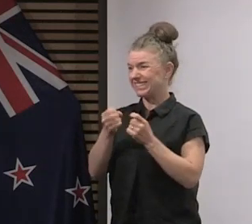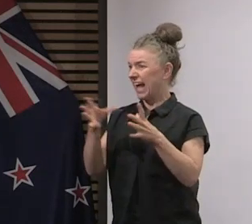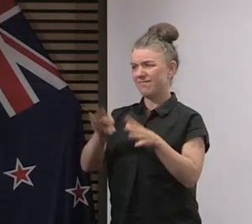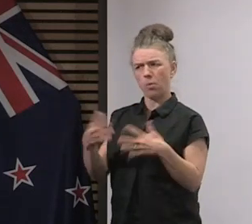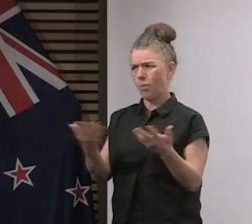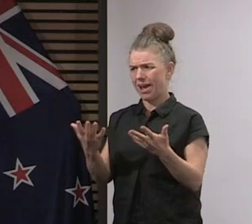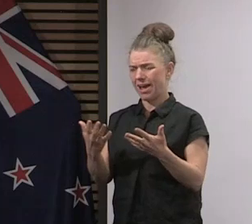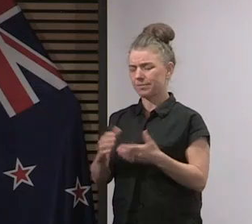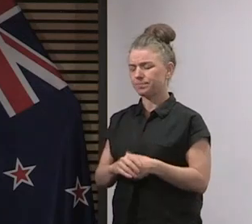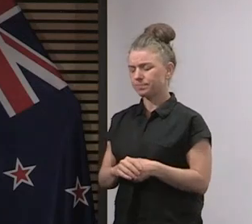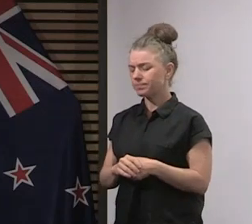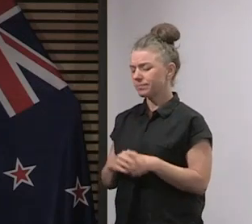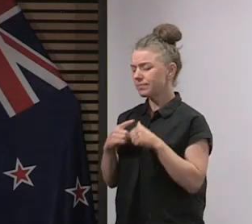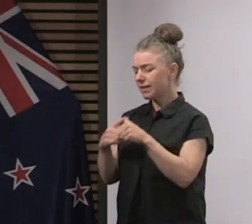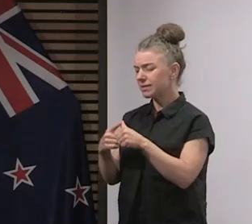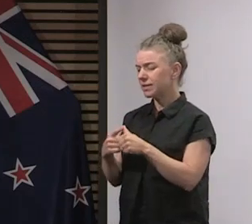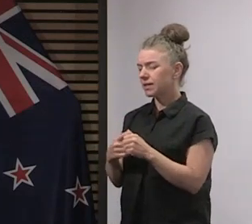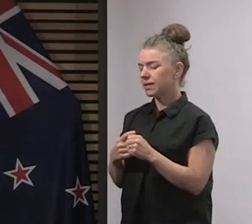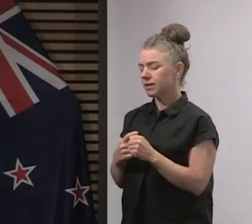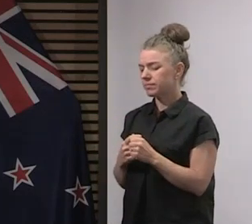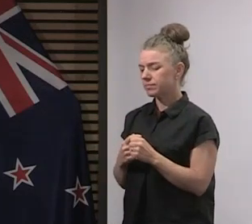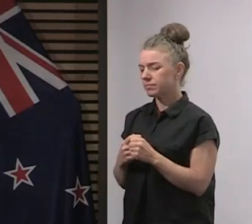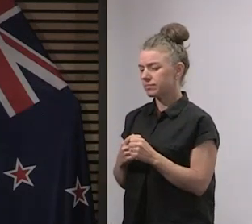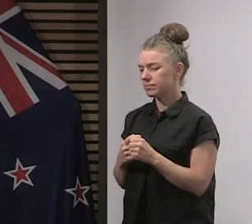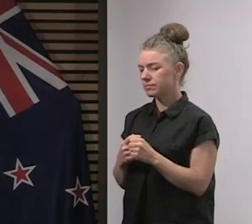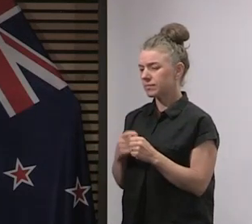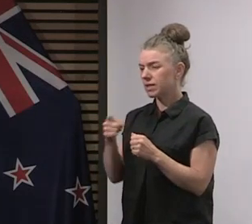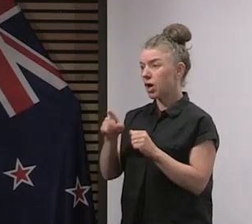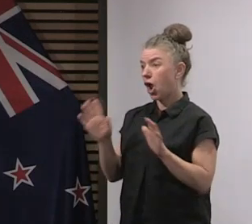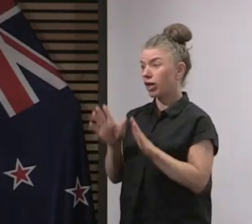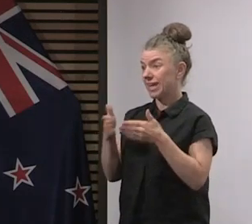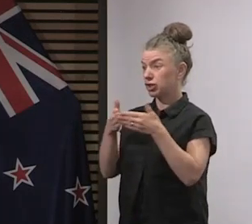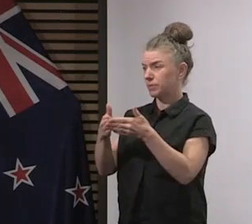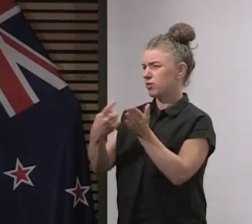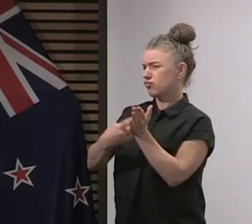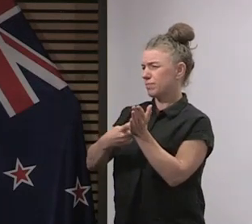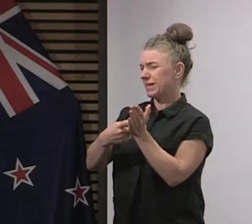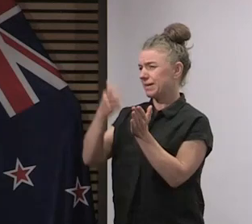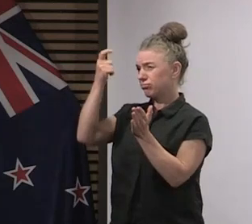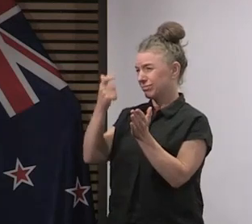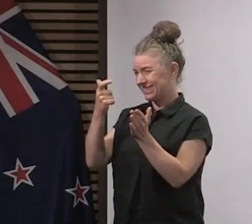all started? What I can say is - excuse me, there